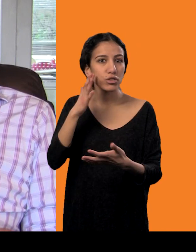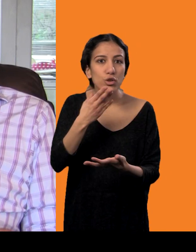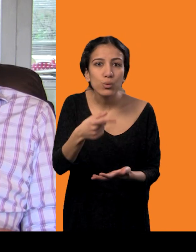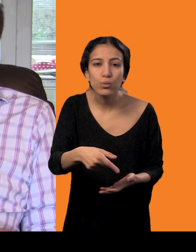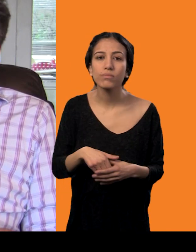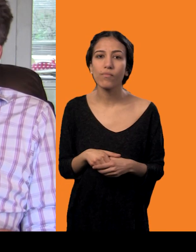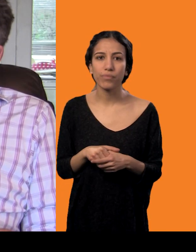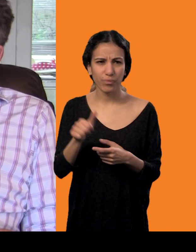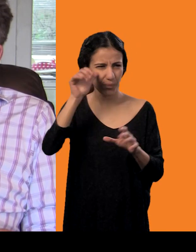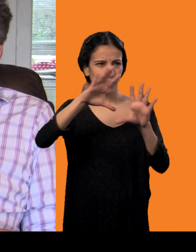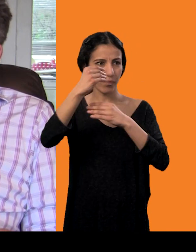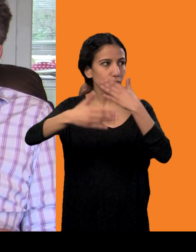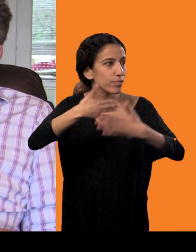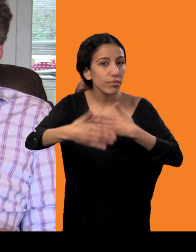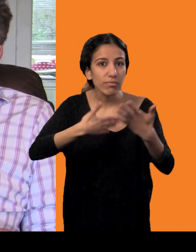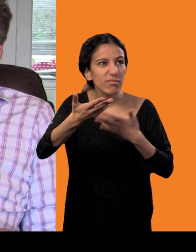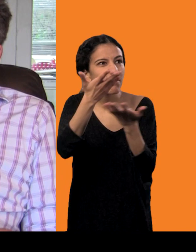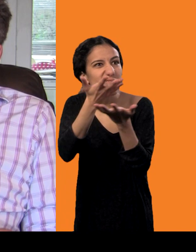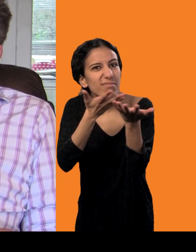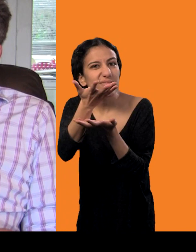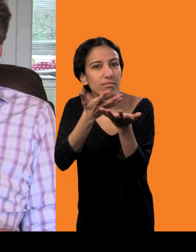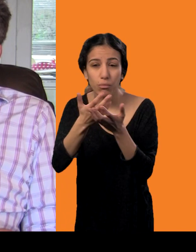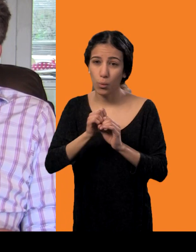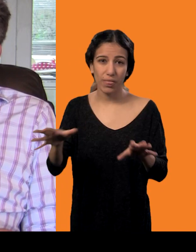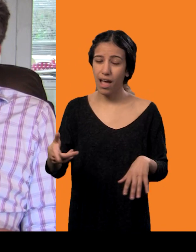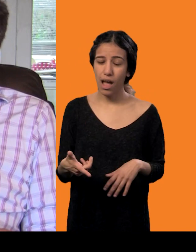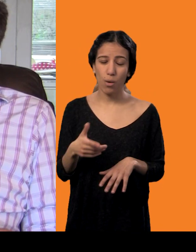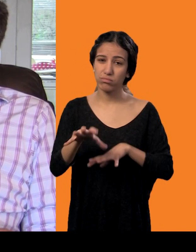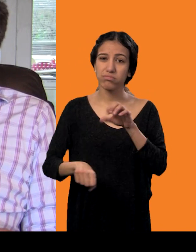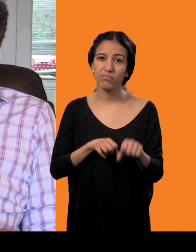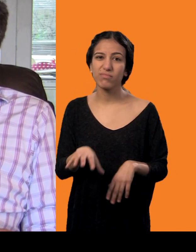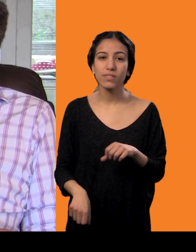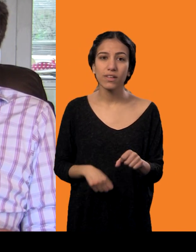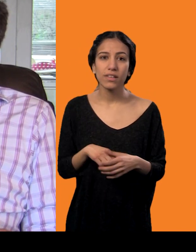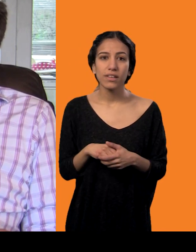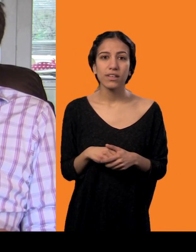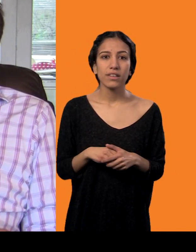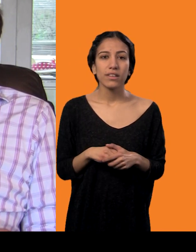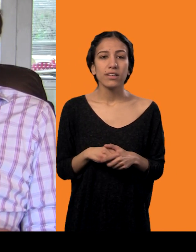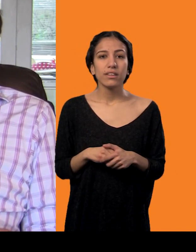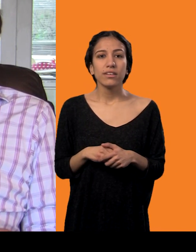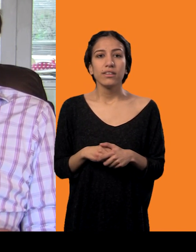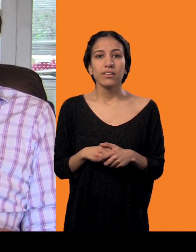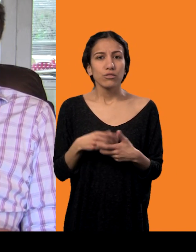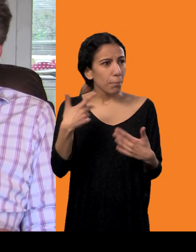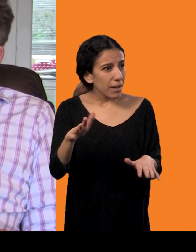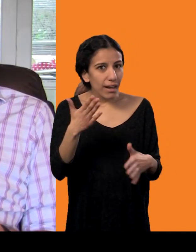whenever she speaks to anyone on the phone, so that she knows she can hear everything that's going on, otherwise she struggles.